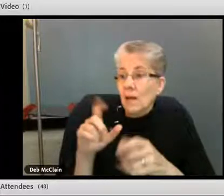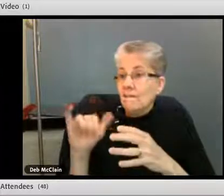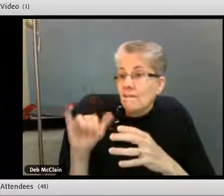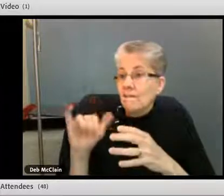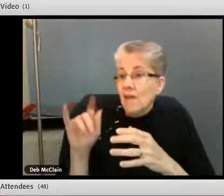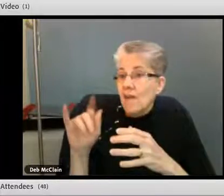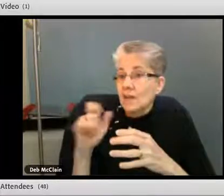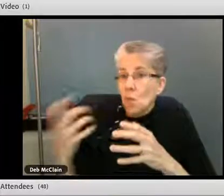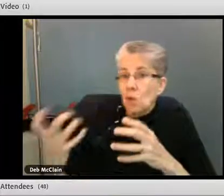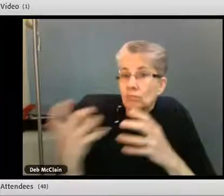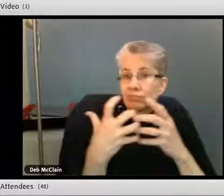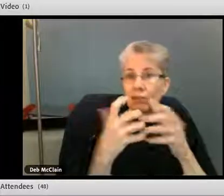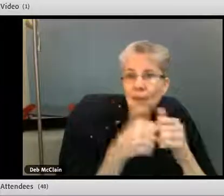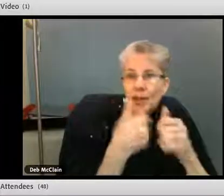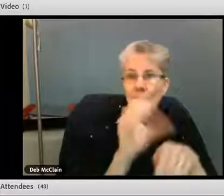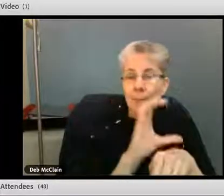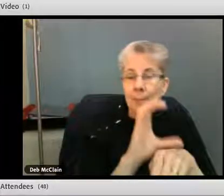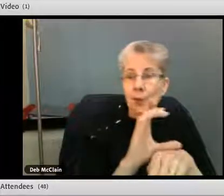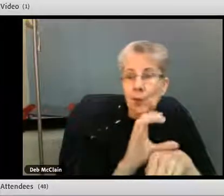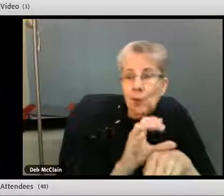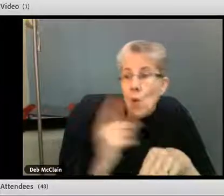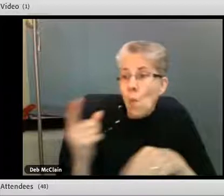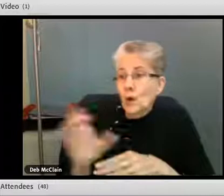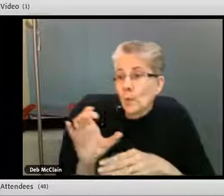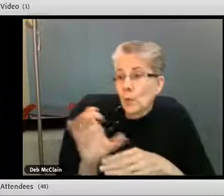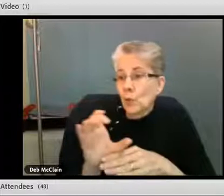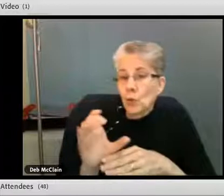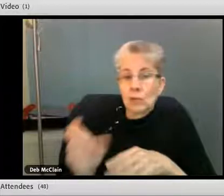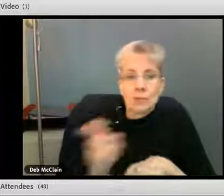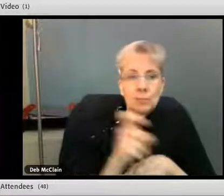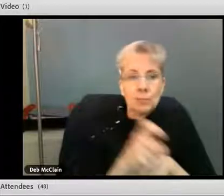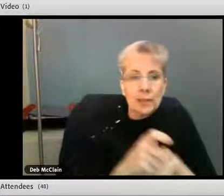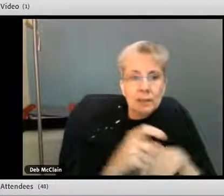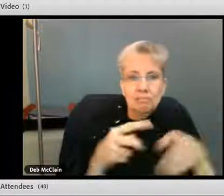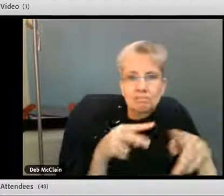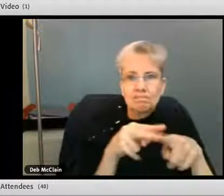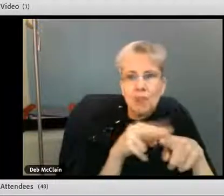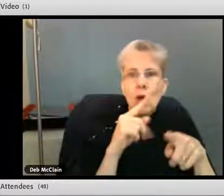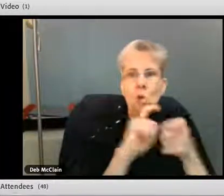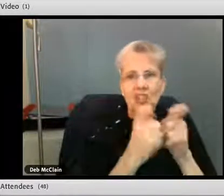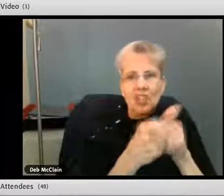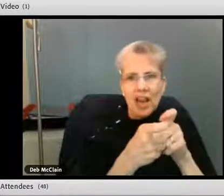will try and read your font. So if you want that font to stay, and you want it to be readable,